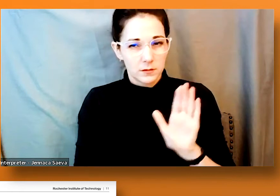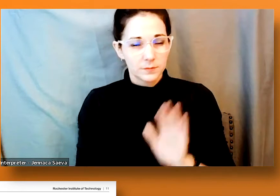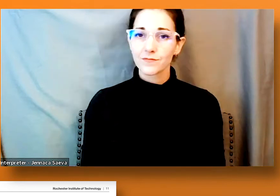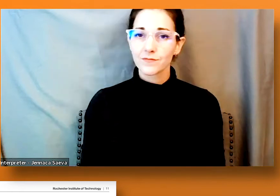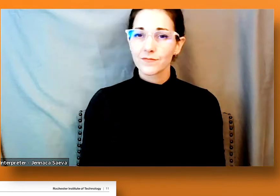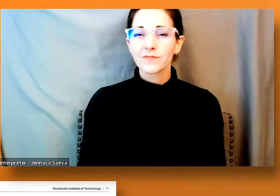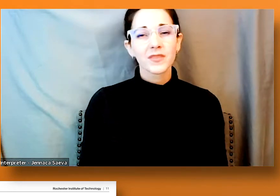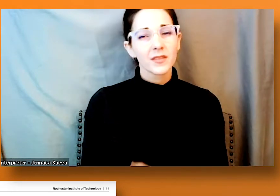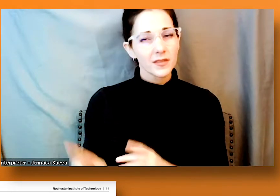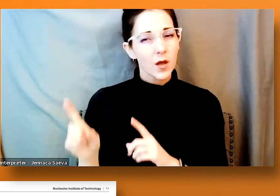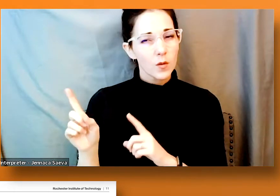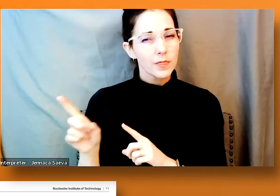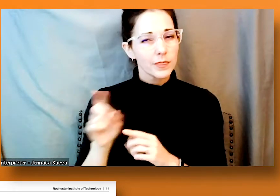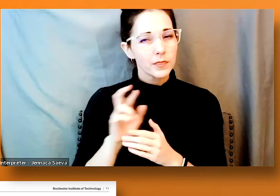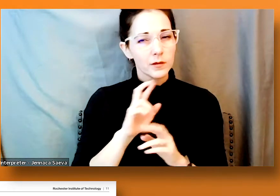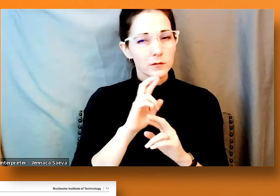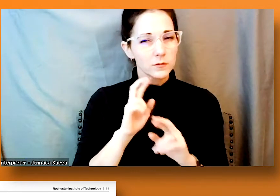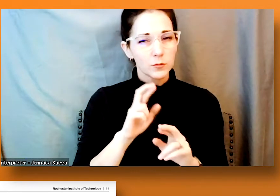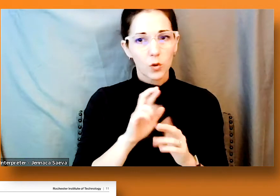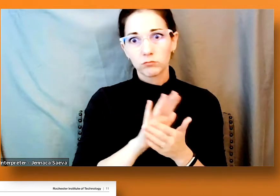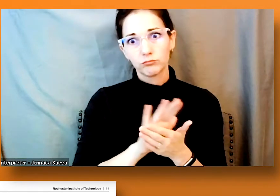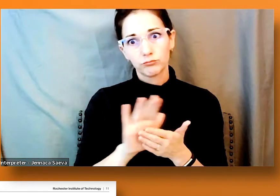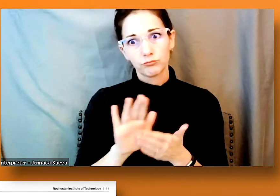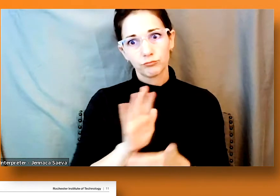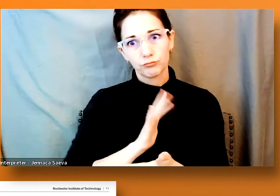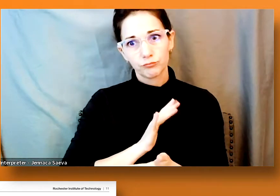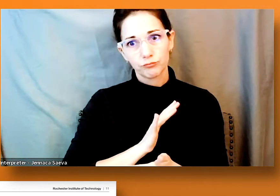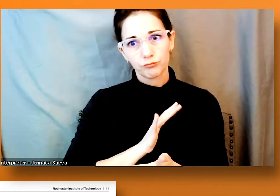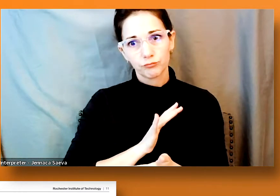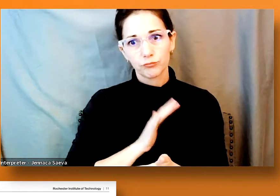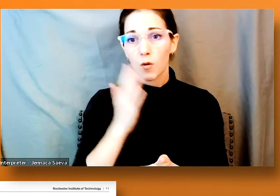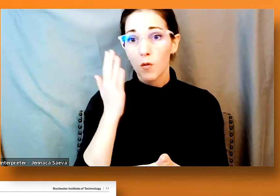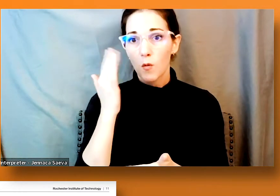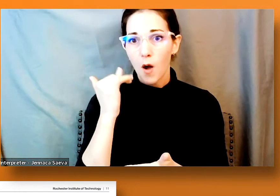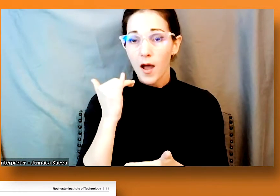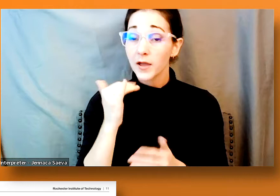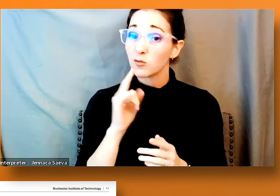What's nice about these reports is that they can be customized.